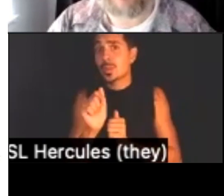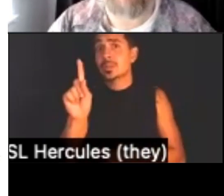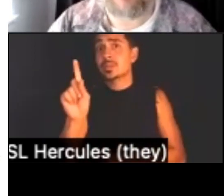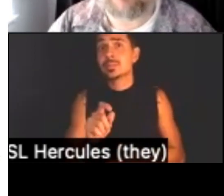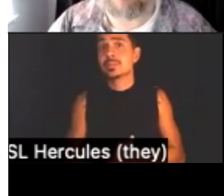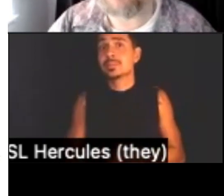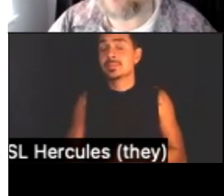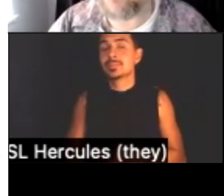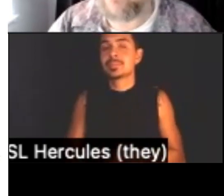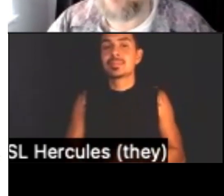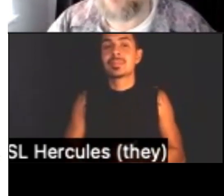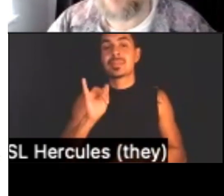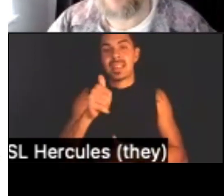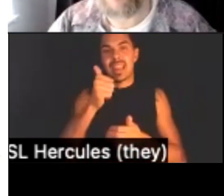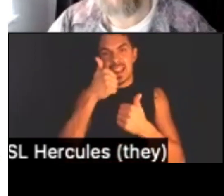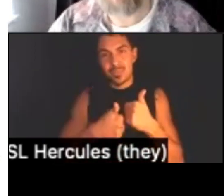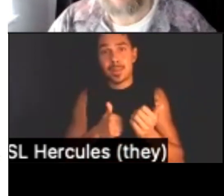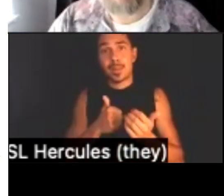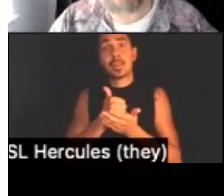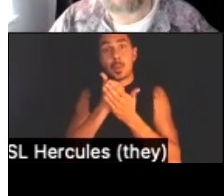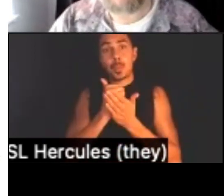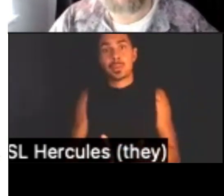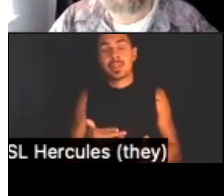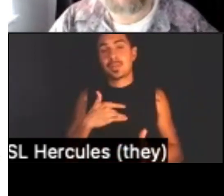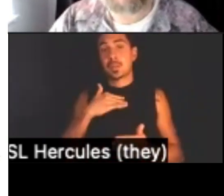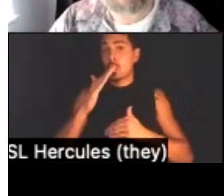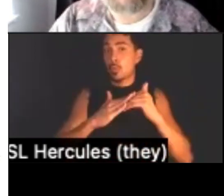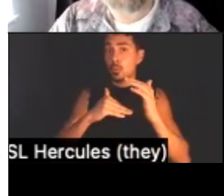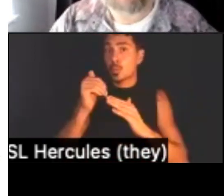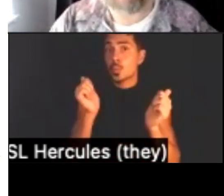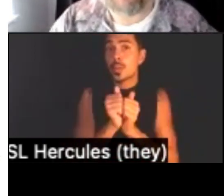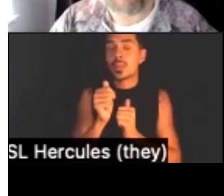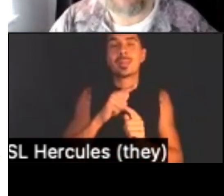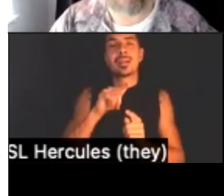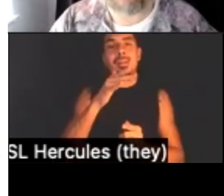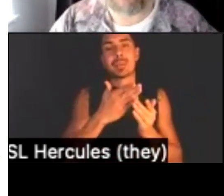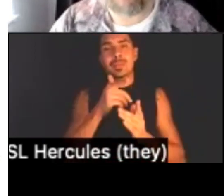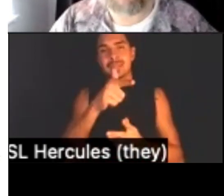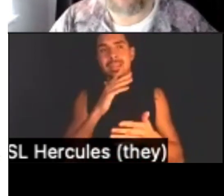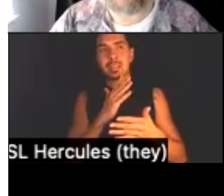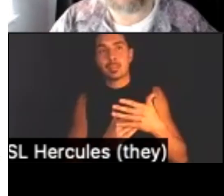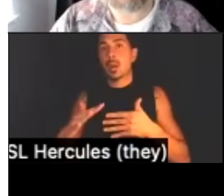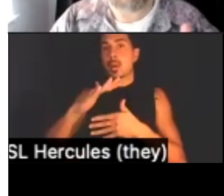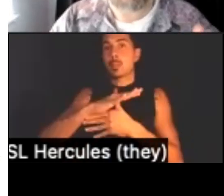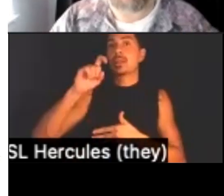that every therapist feels comfortable with, but this might be a primary need for trans folks